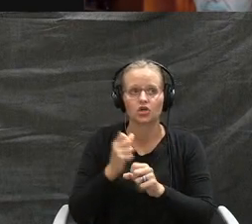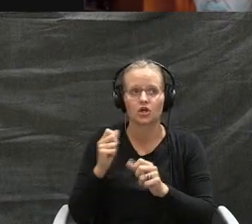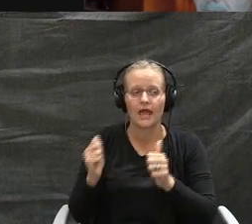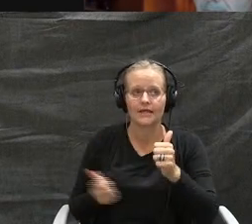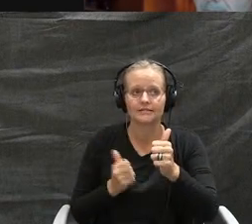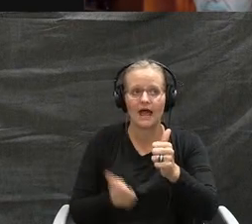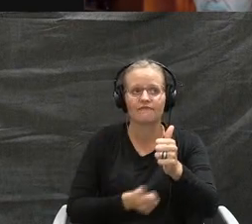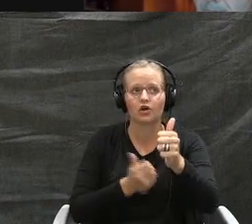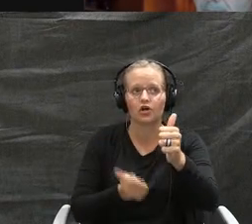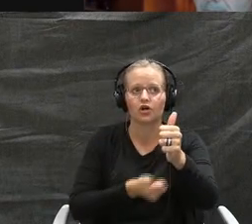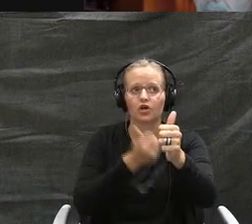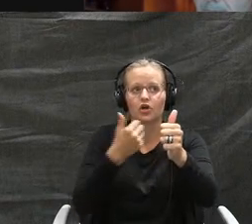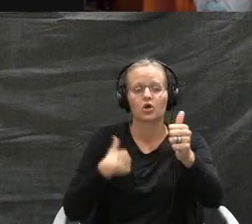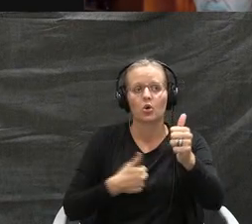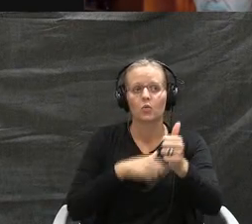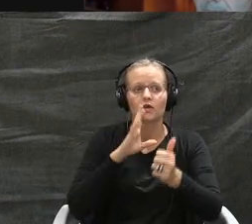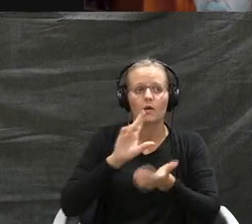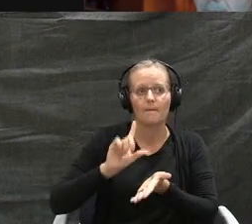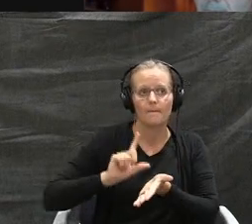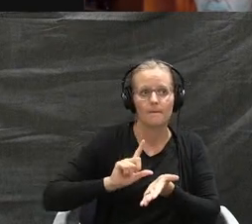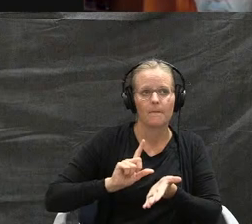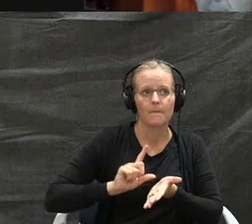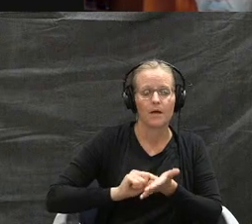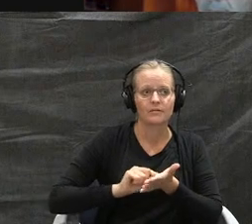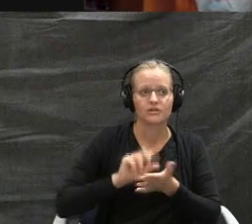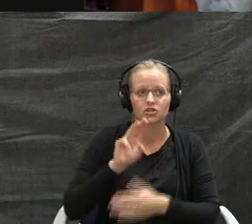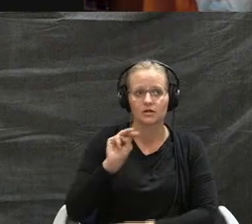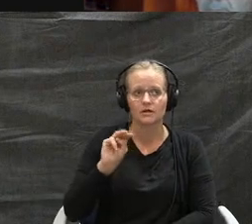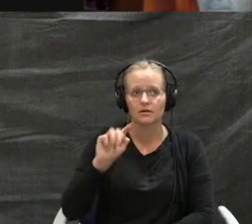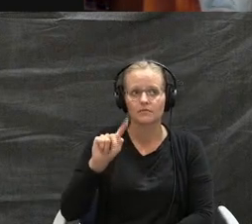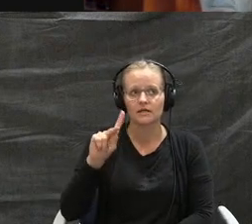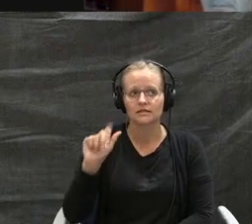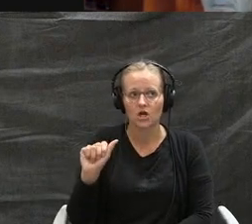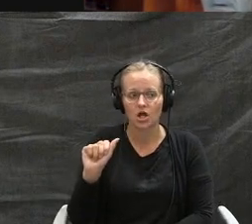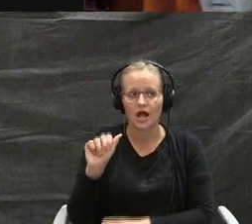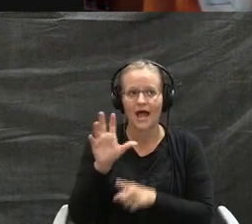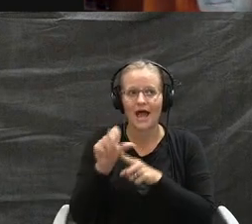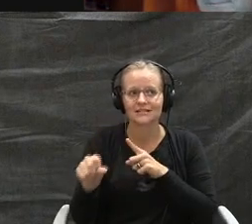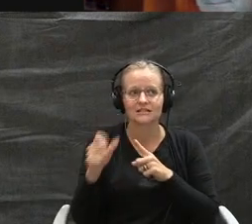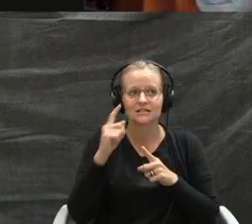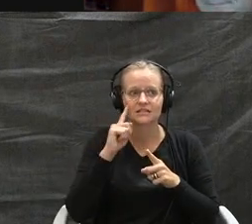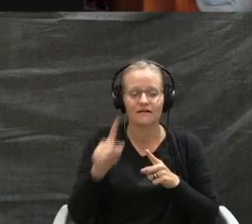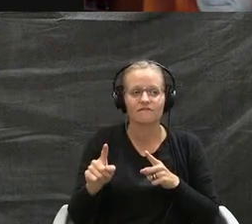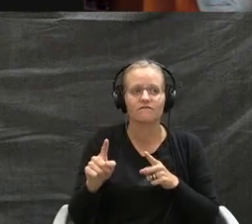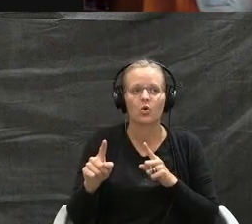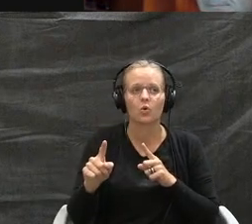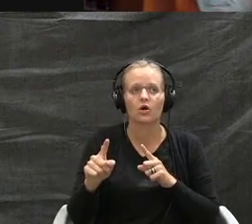Publish the Minne Tonka commitment for excellence and belonging, which will detail the districts, beliefs and